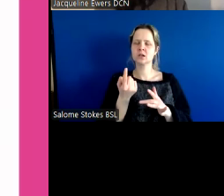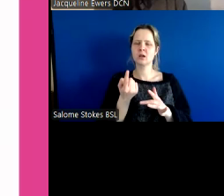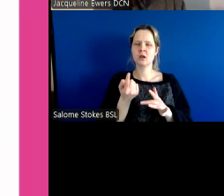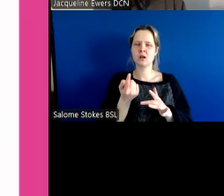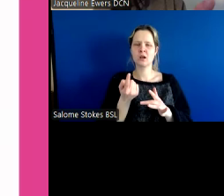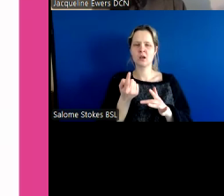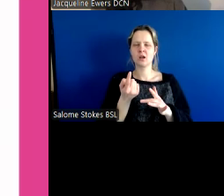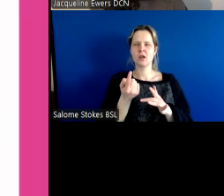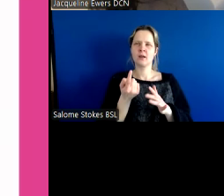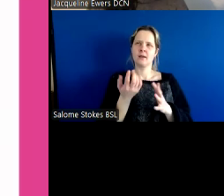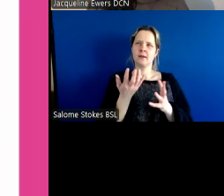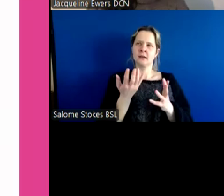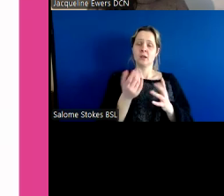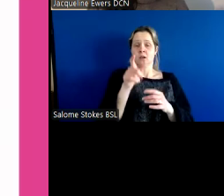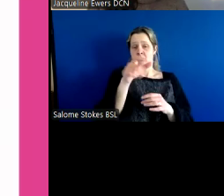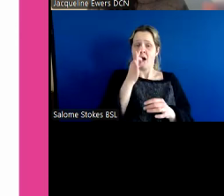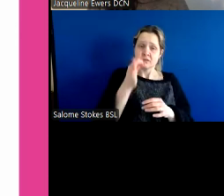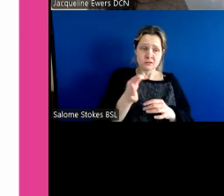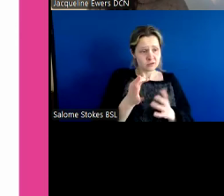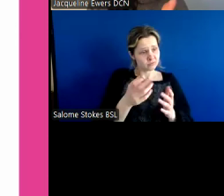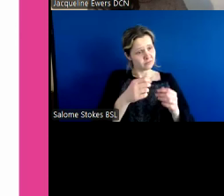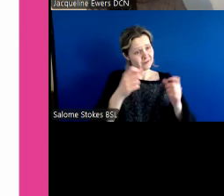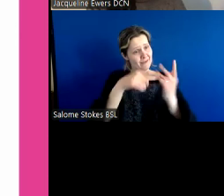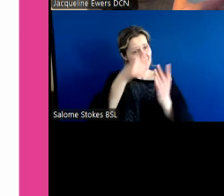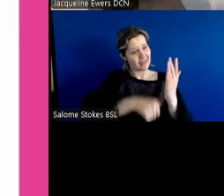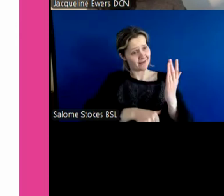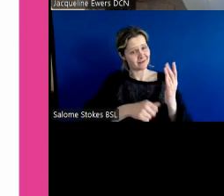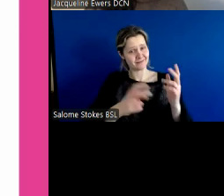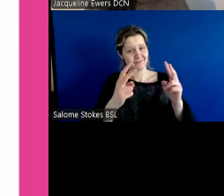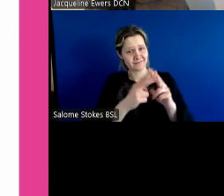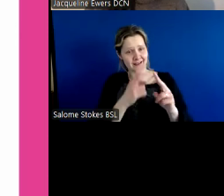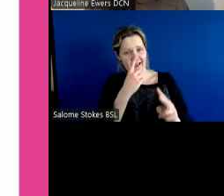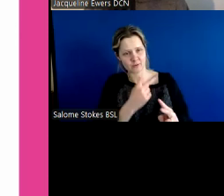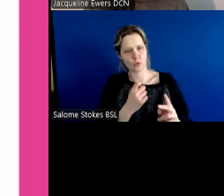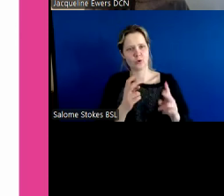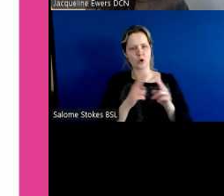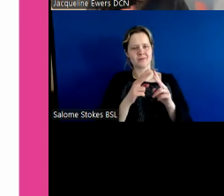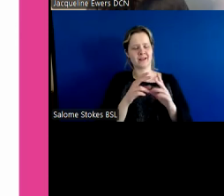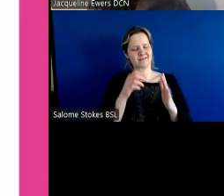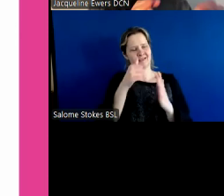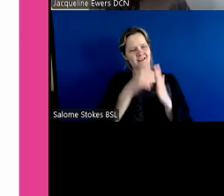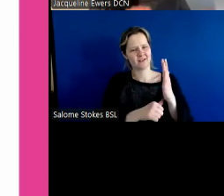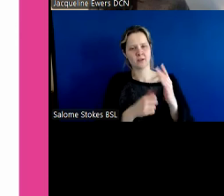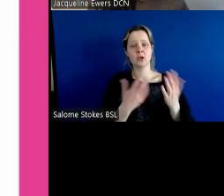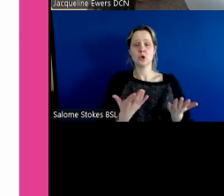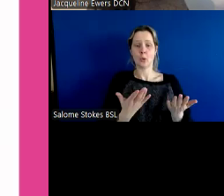to sign up to a mailing list at that point, or a contact list. They created, Plan Your Visit.